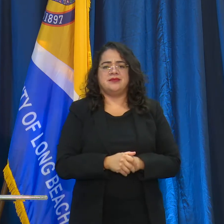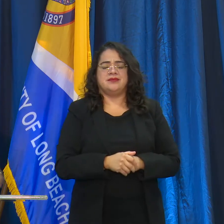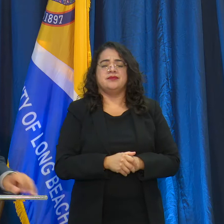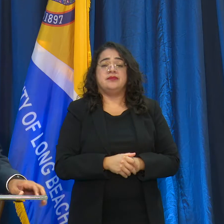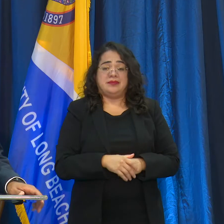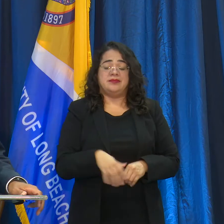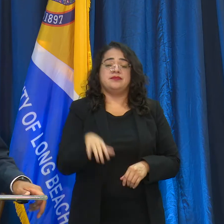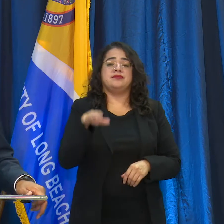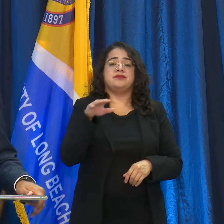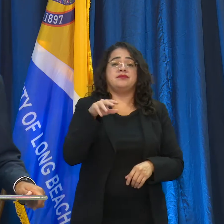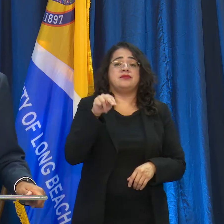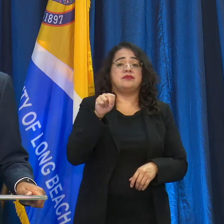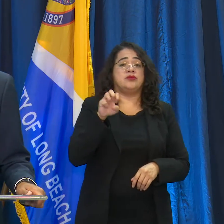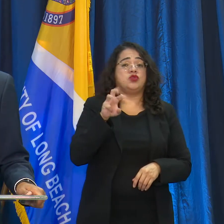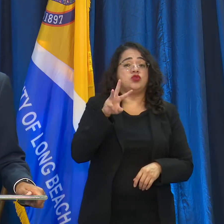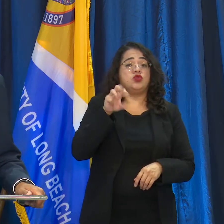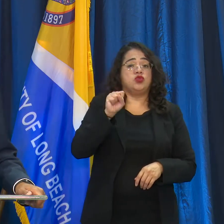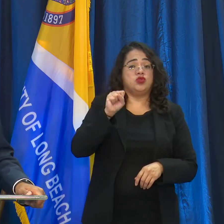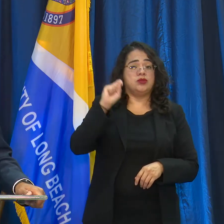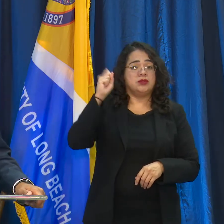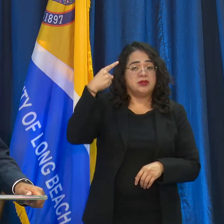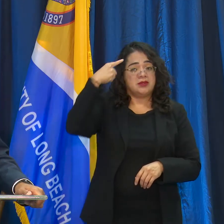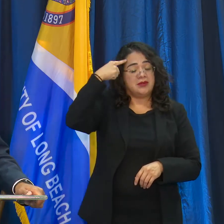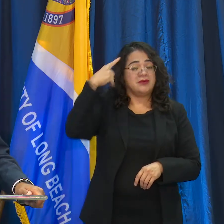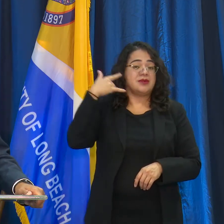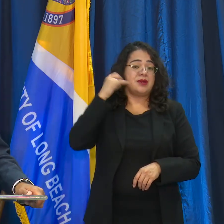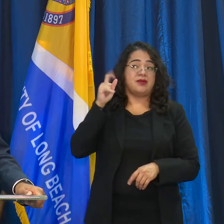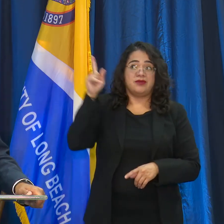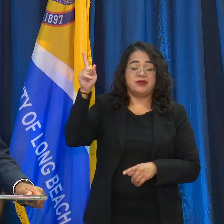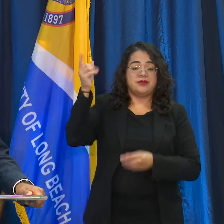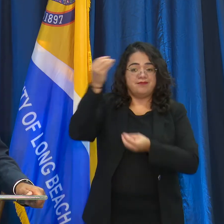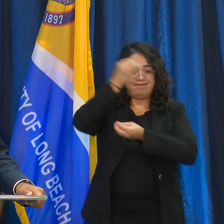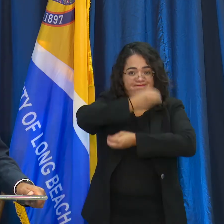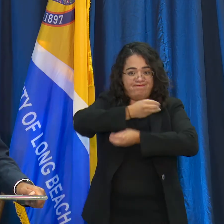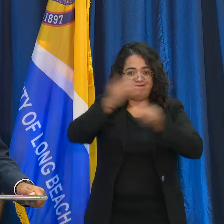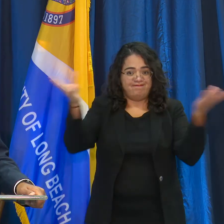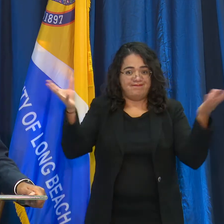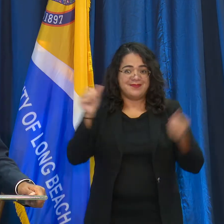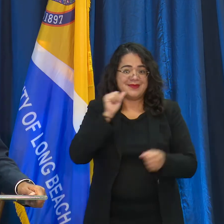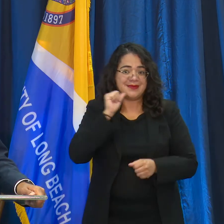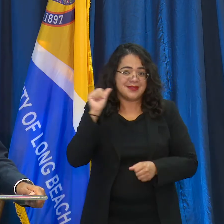as made by the Governor just yesterday. The Governor of course announced